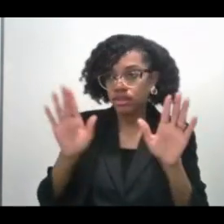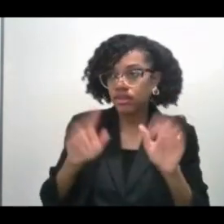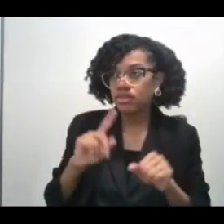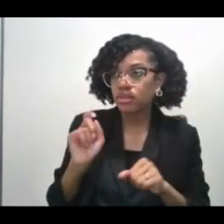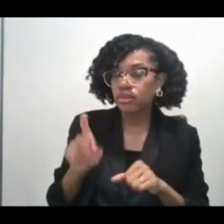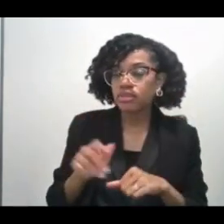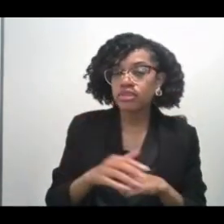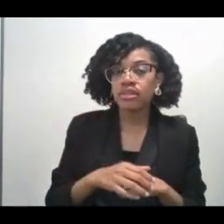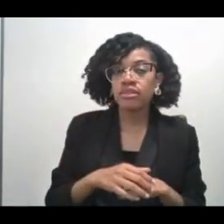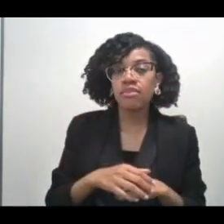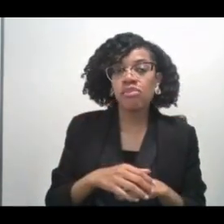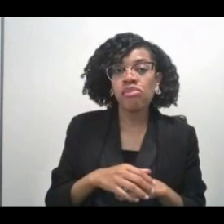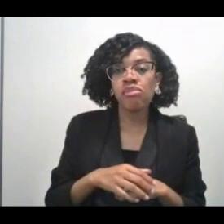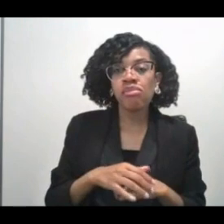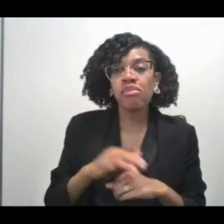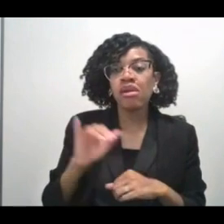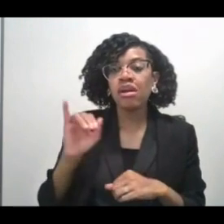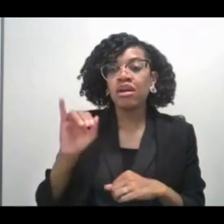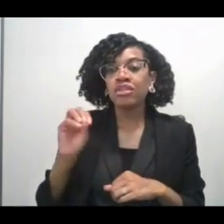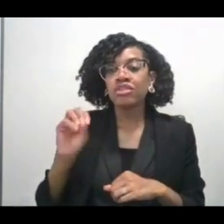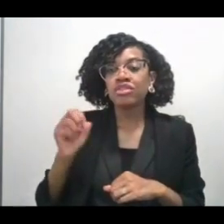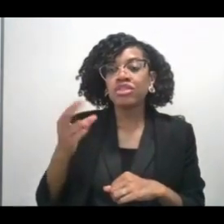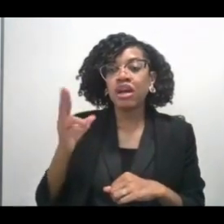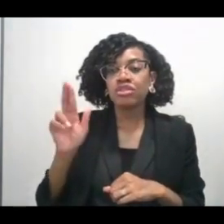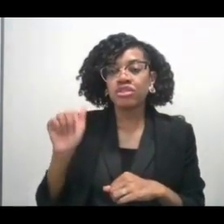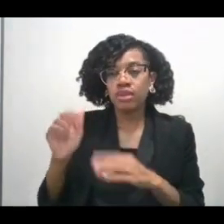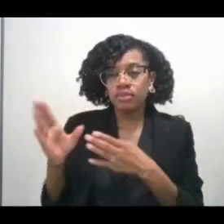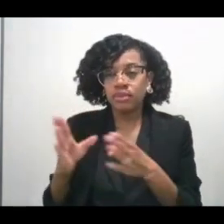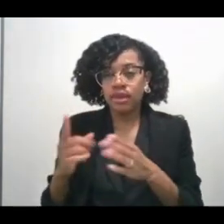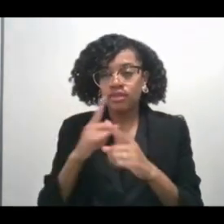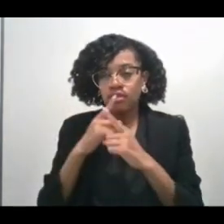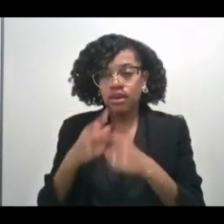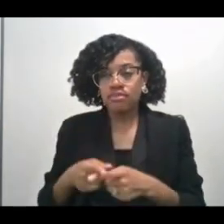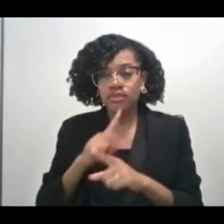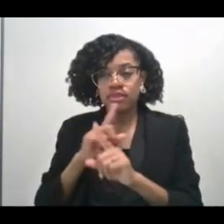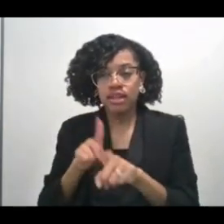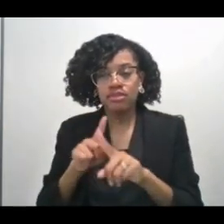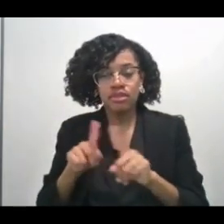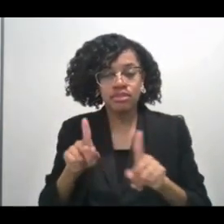unmute if you will, but there are specific provisions whereby